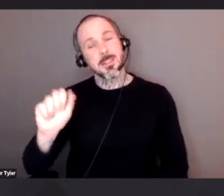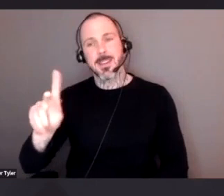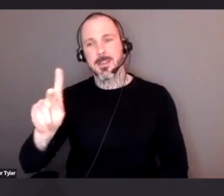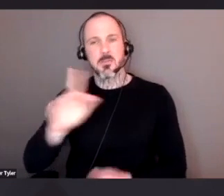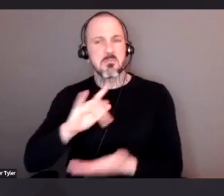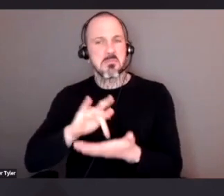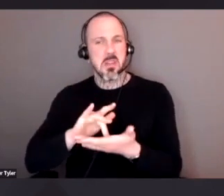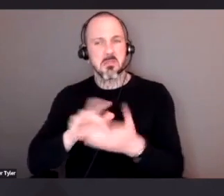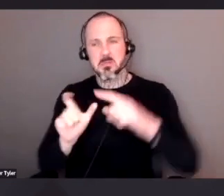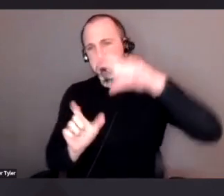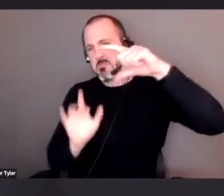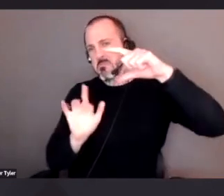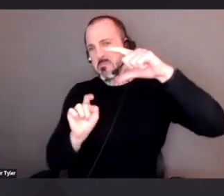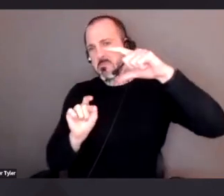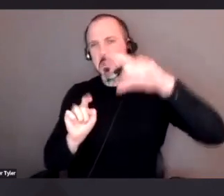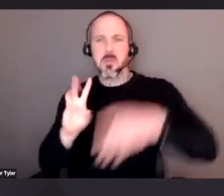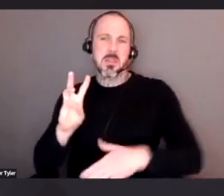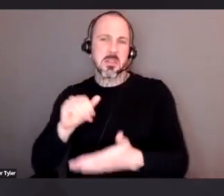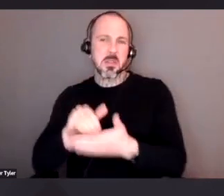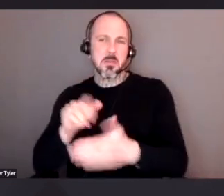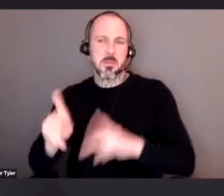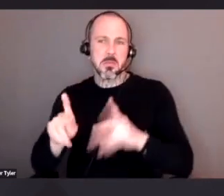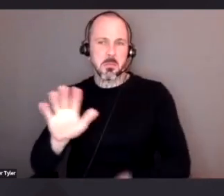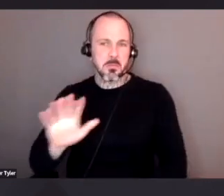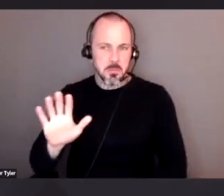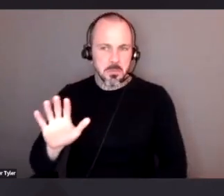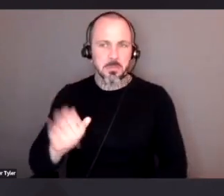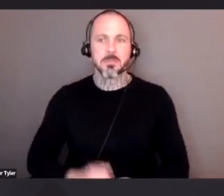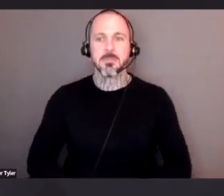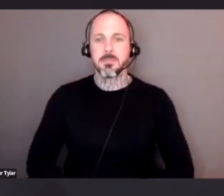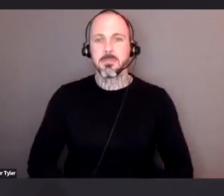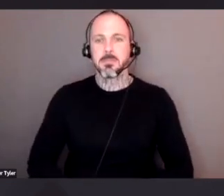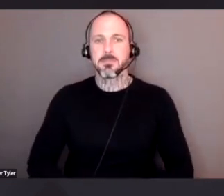in our town called Humboldt District Community Services. We work closely with them